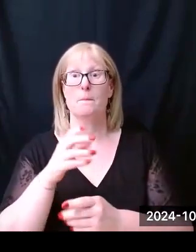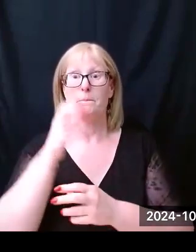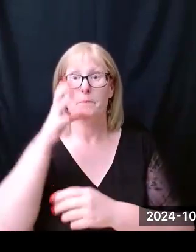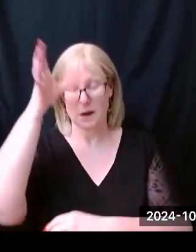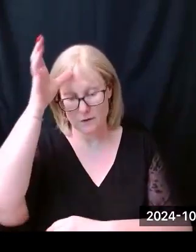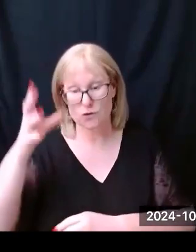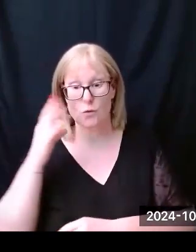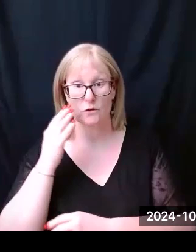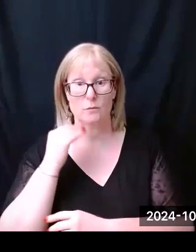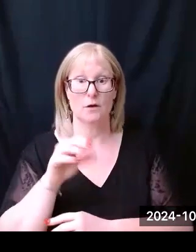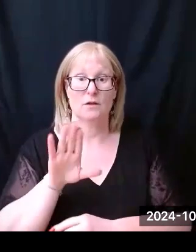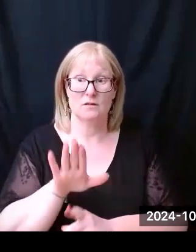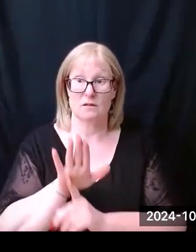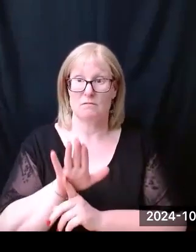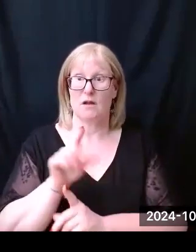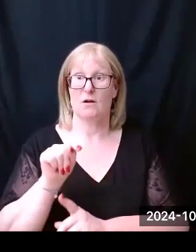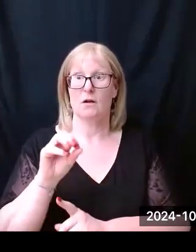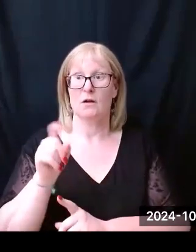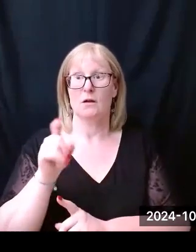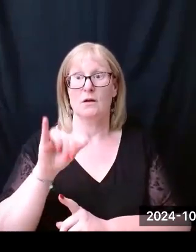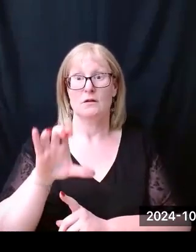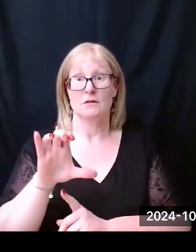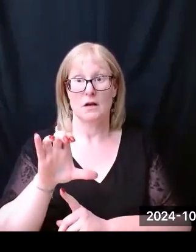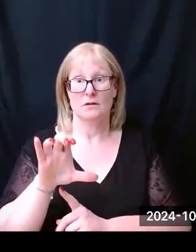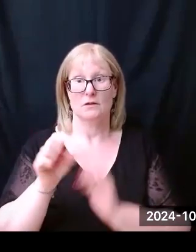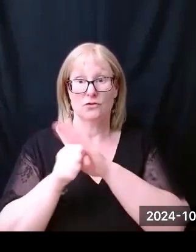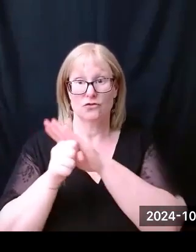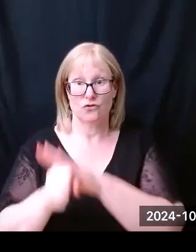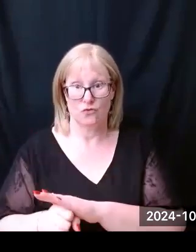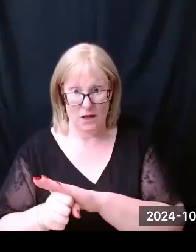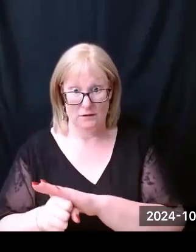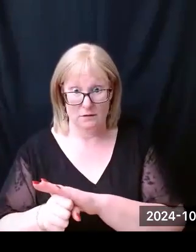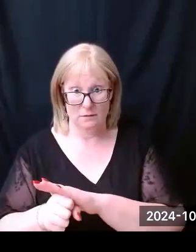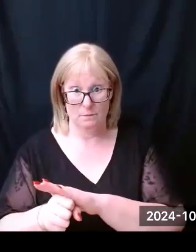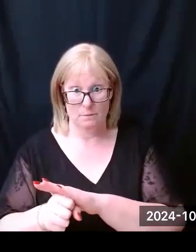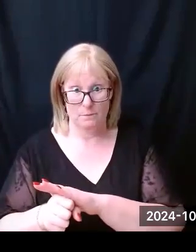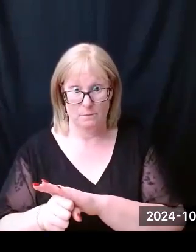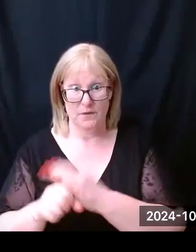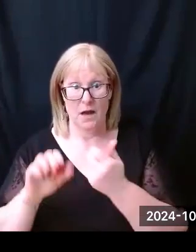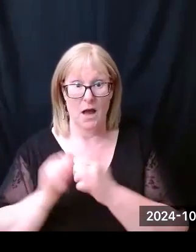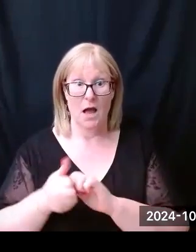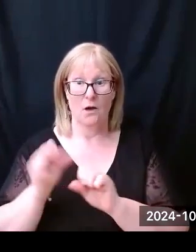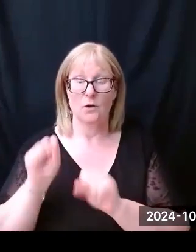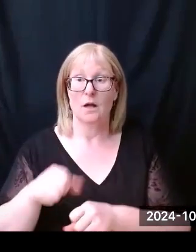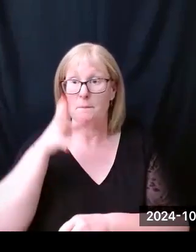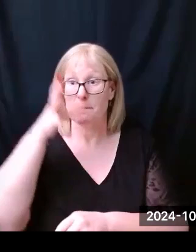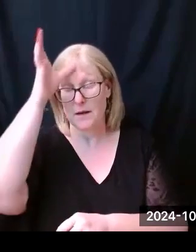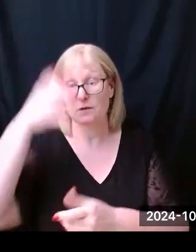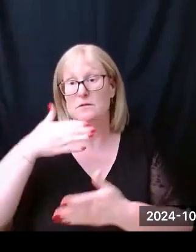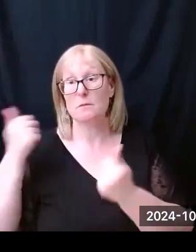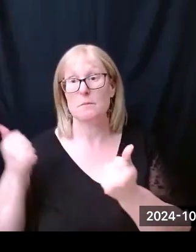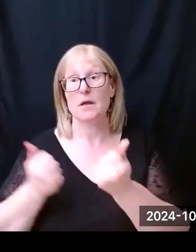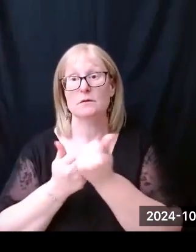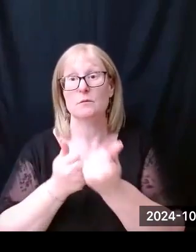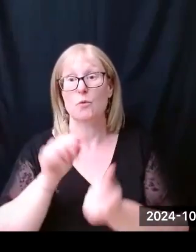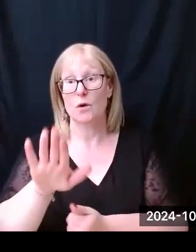And this might impact their child's ability to build some of this resilience. So how can parents best support their child when they might themselves be struggling?